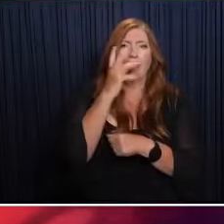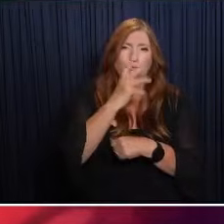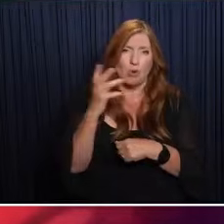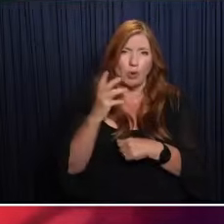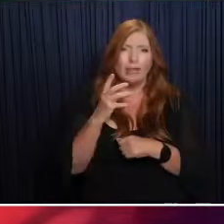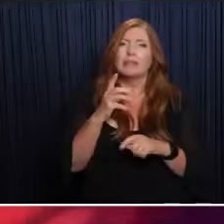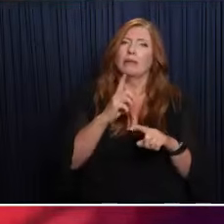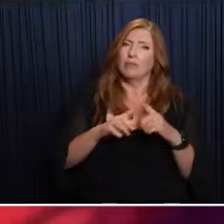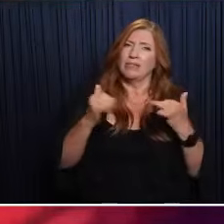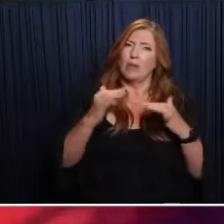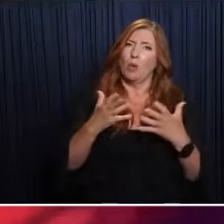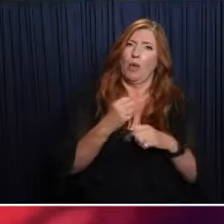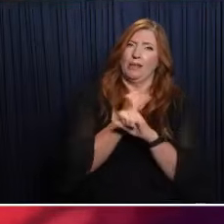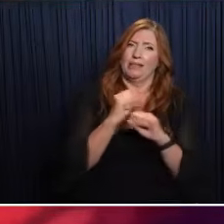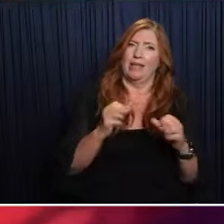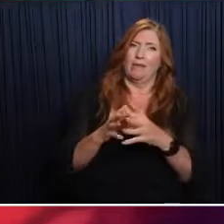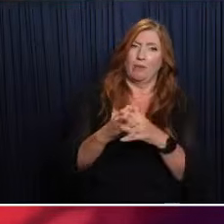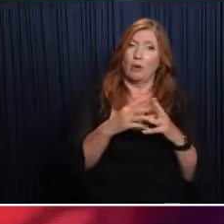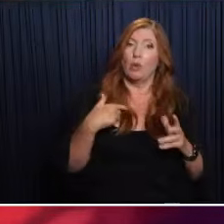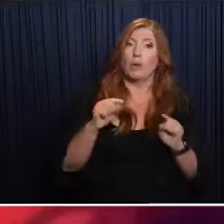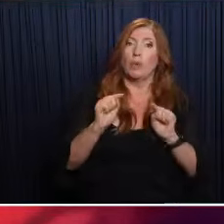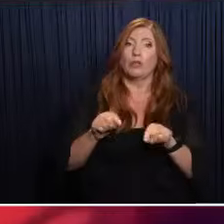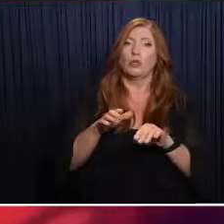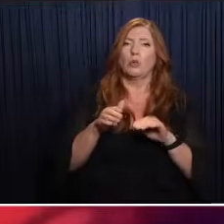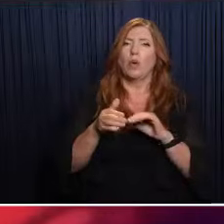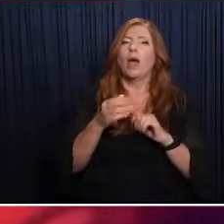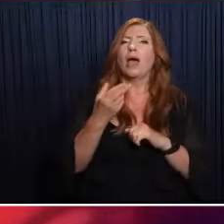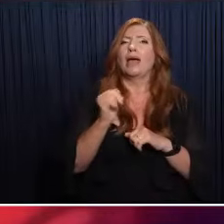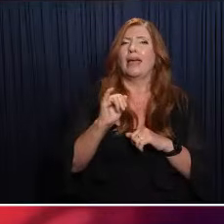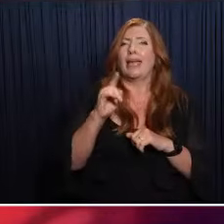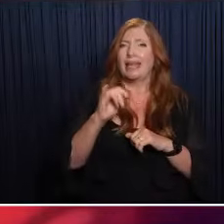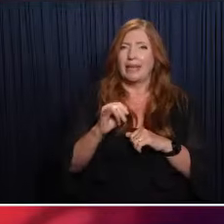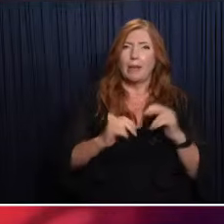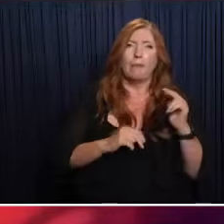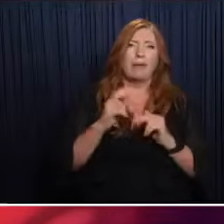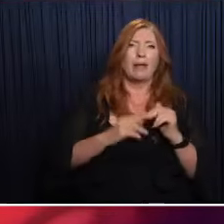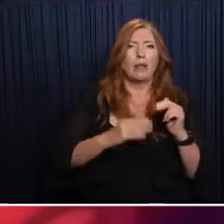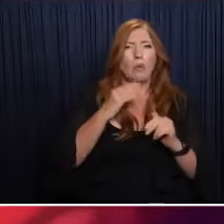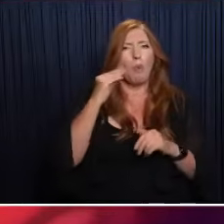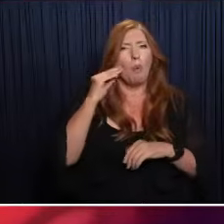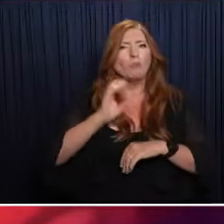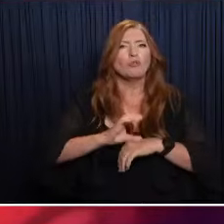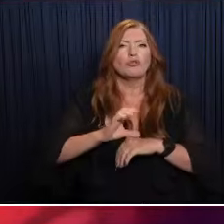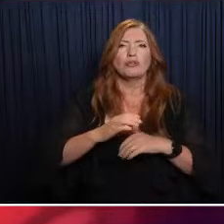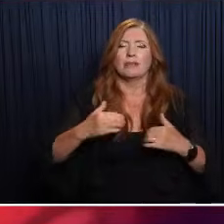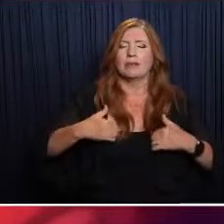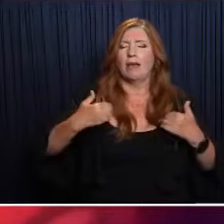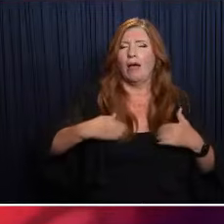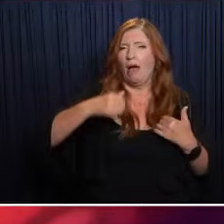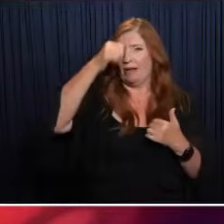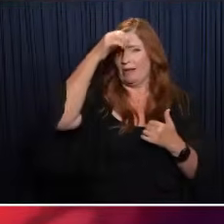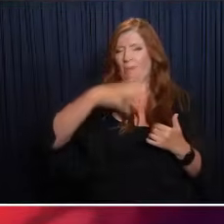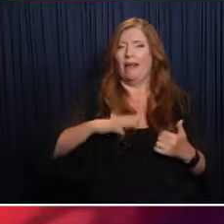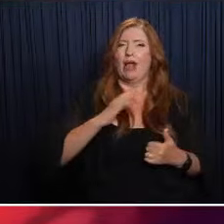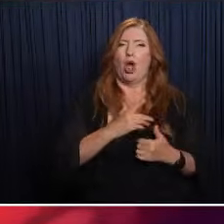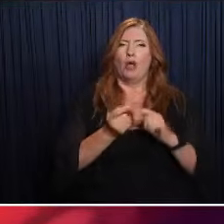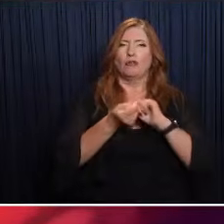DACA? THIS PERSONAL. YOU CAN FIGHT AGAINST ILLEGAL